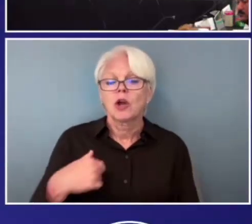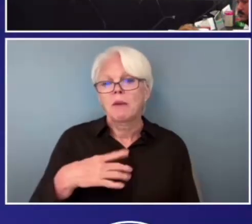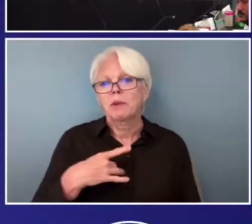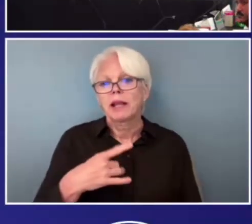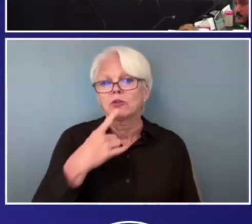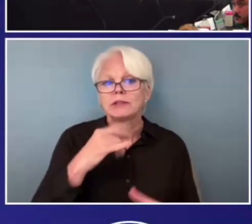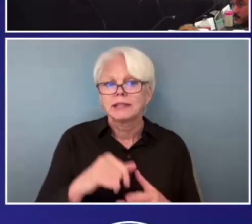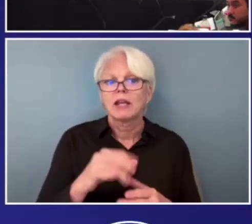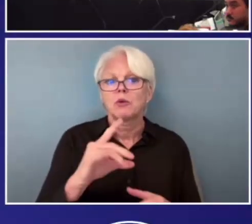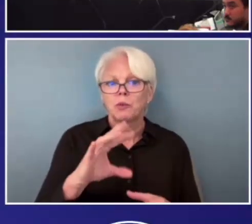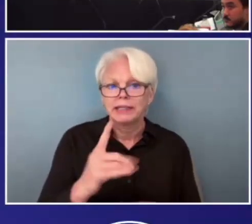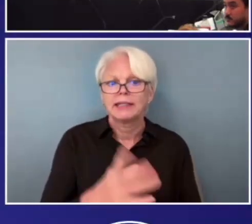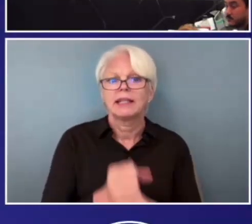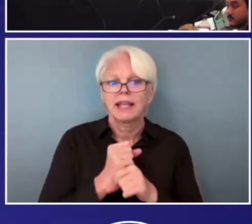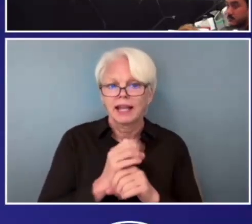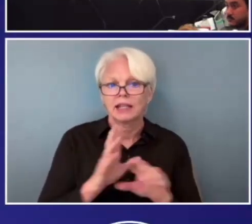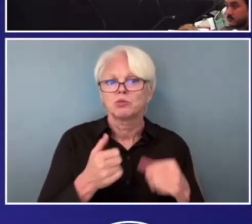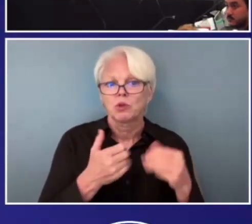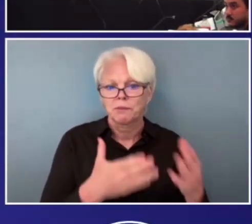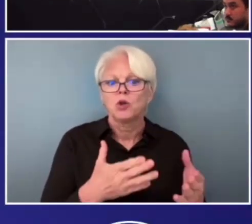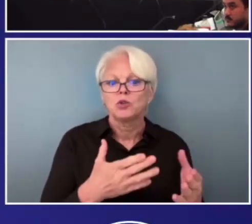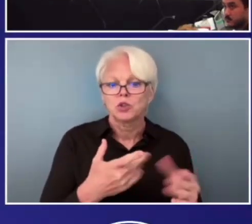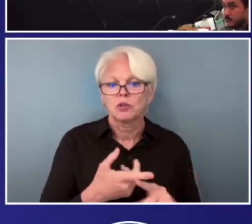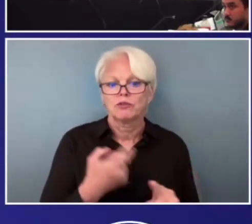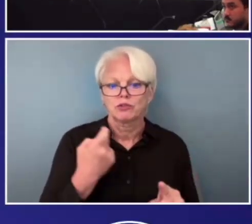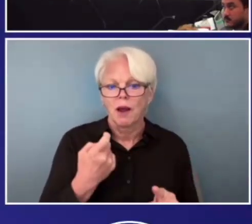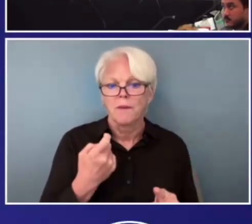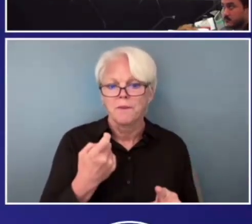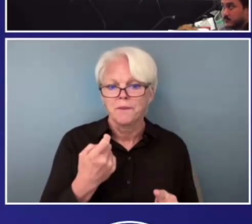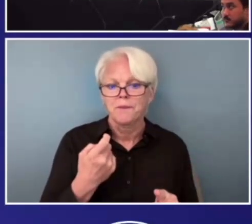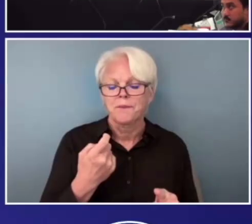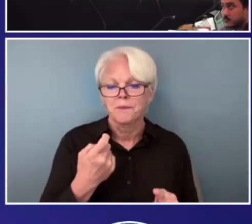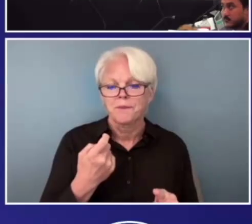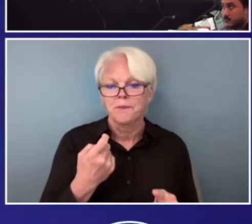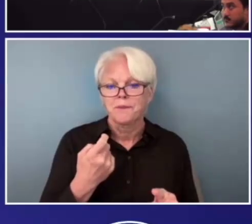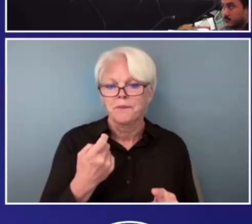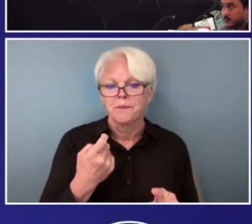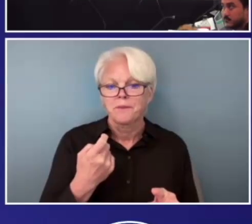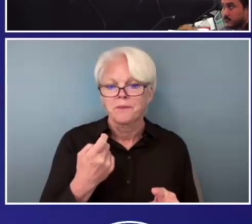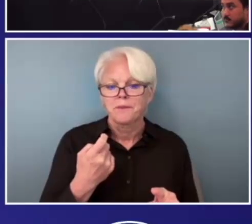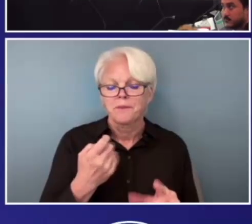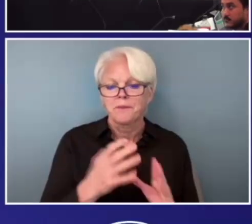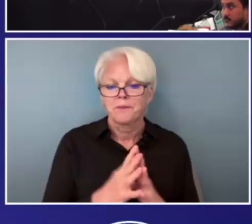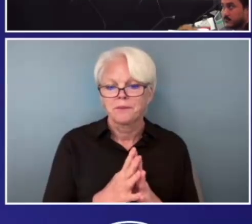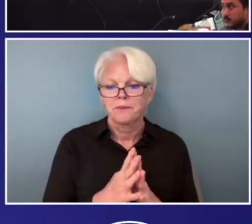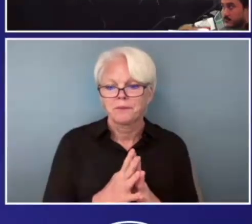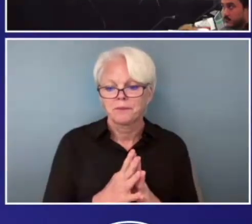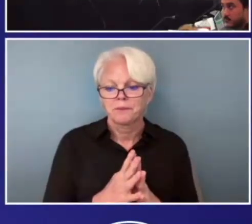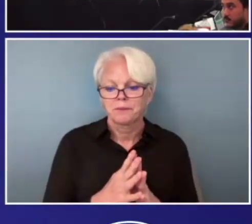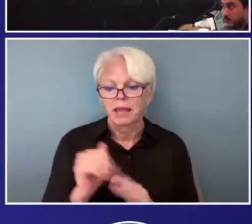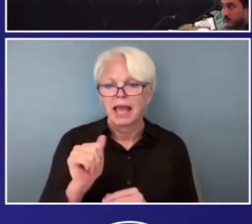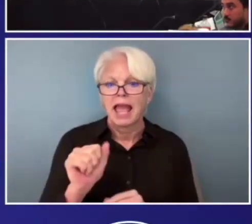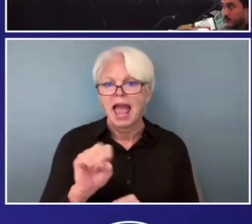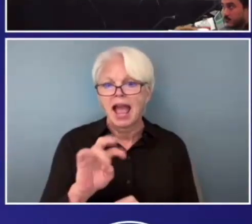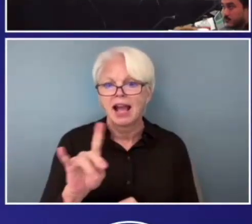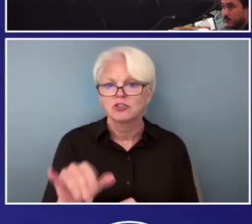proposal from, from Ashley and Tamar on